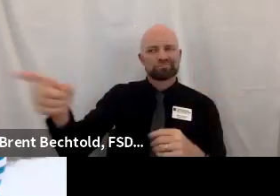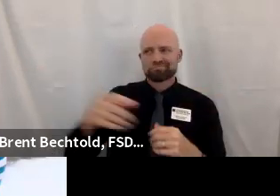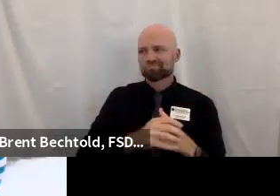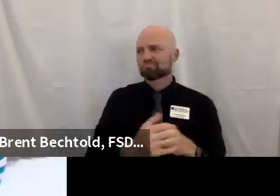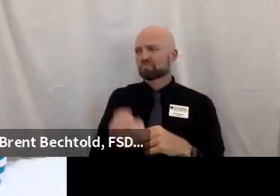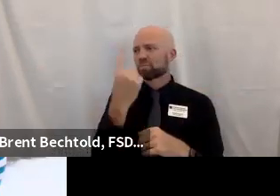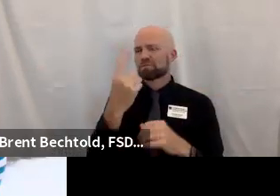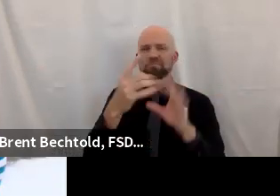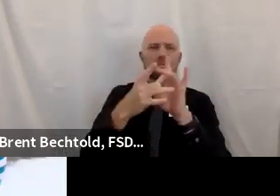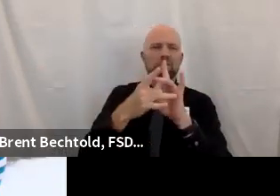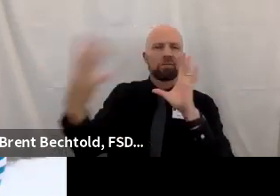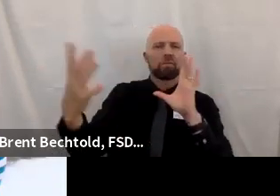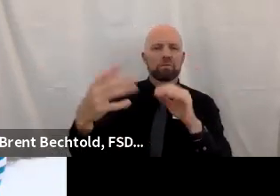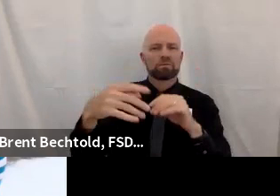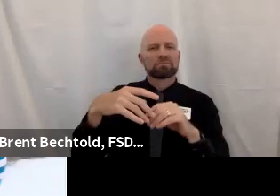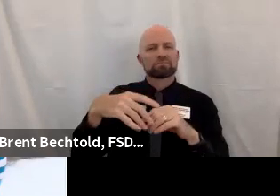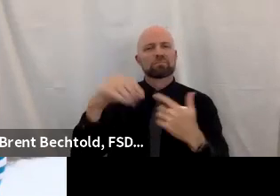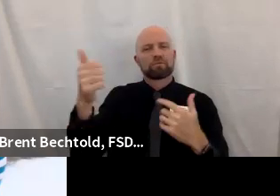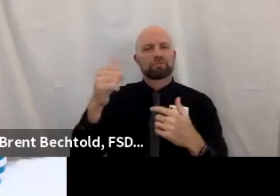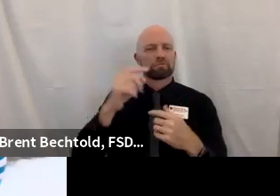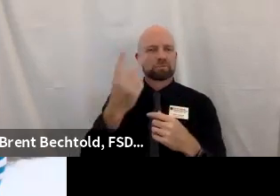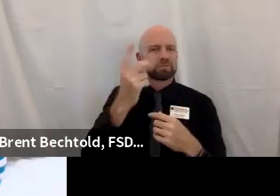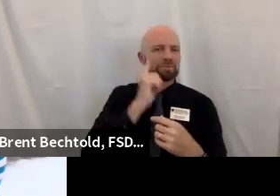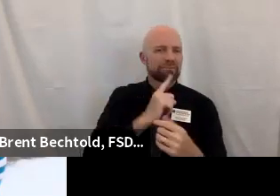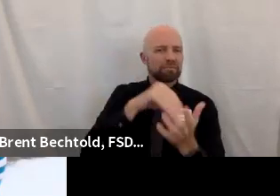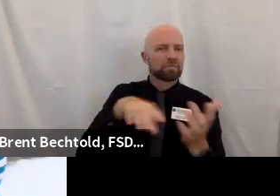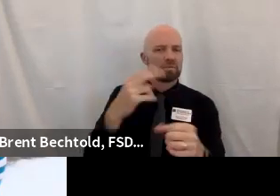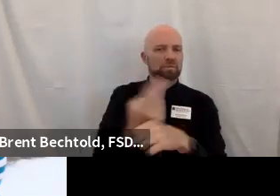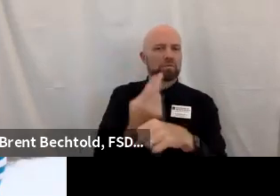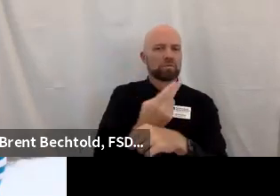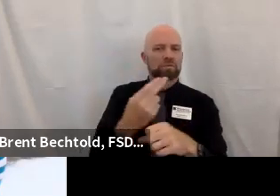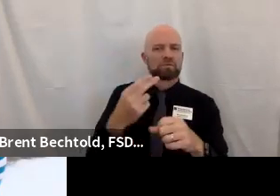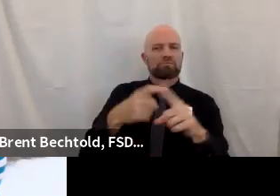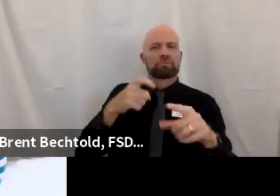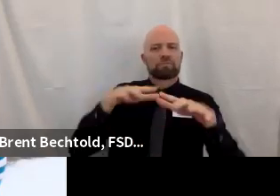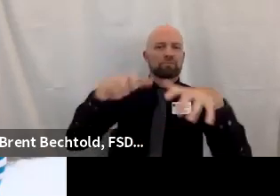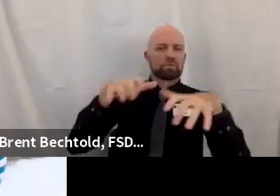I have examples here to show you of things that really motivate kids, students to improve their fluency.